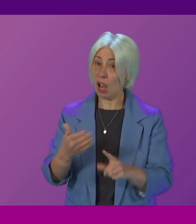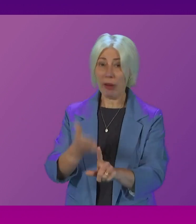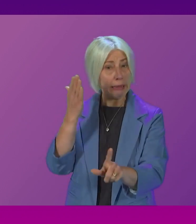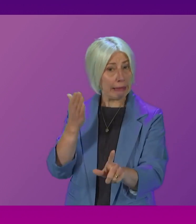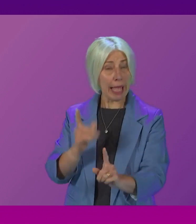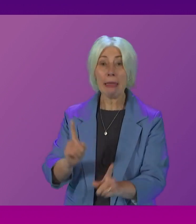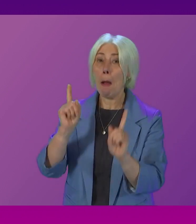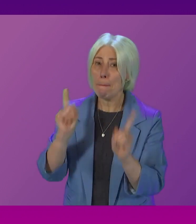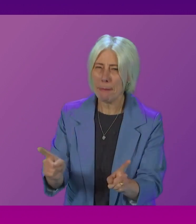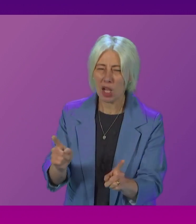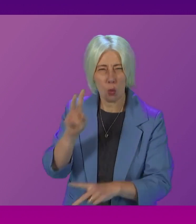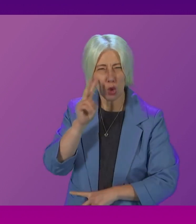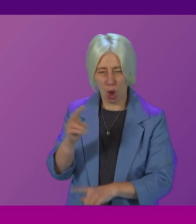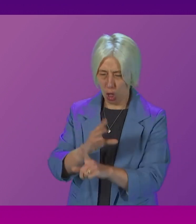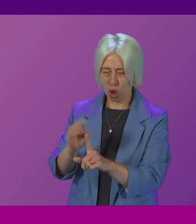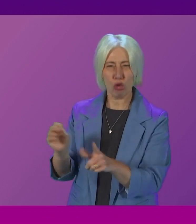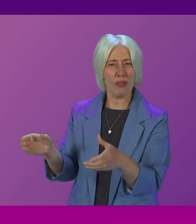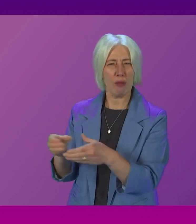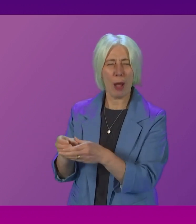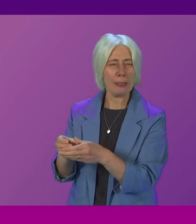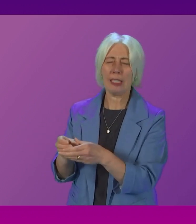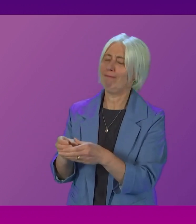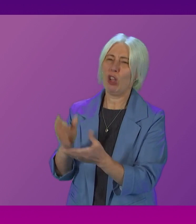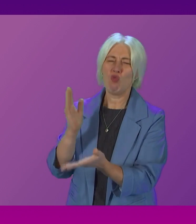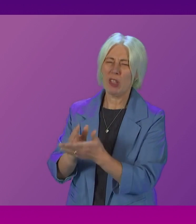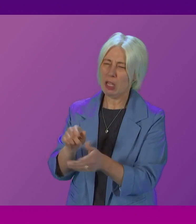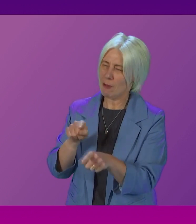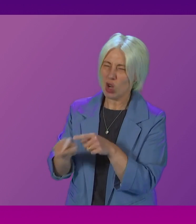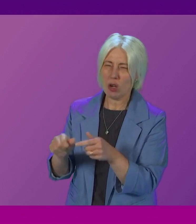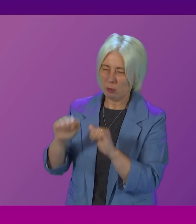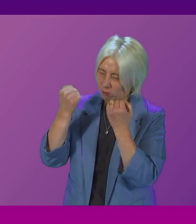that, what we saw from the Conservative Party were deliberate attempts to filibuster,